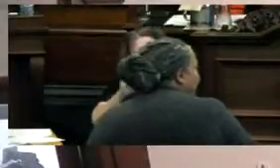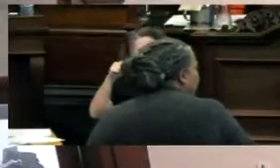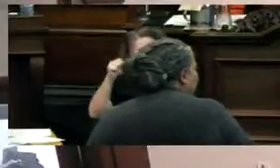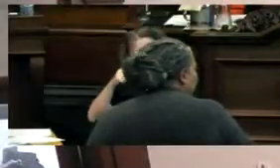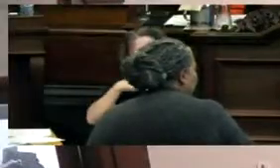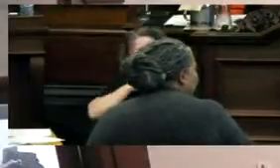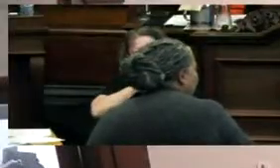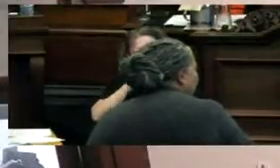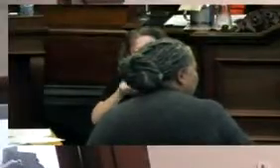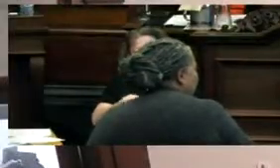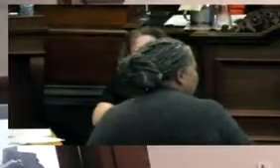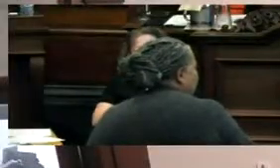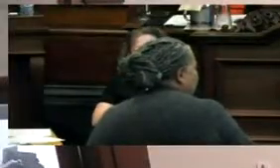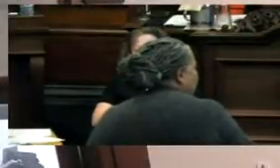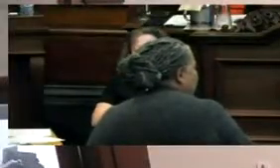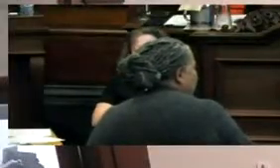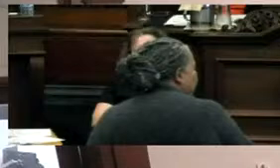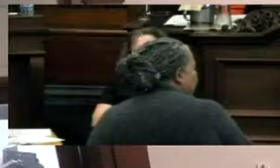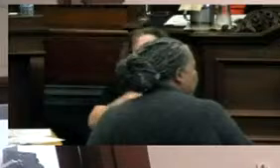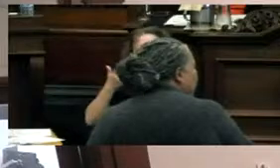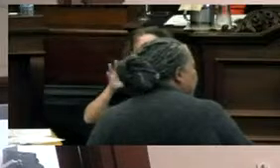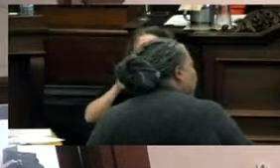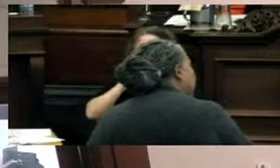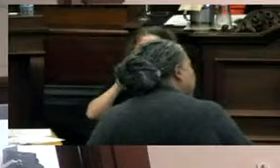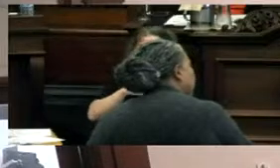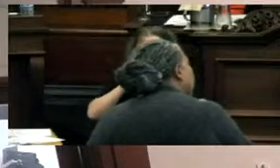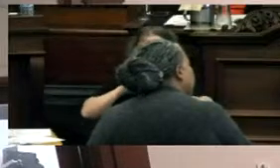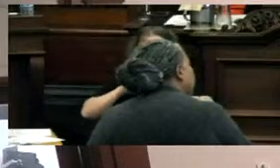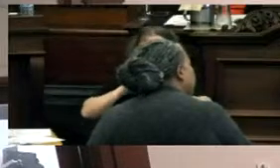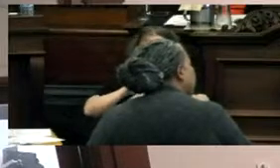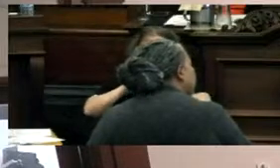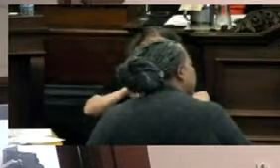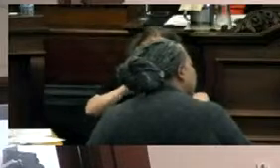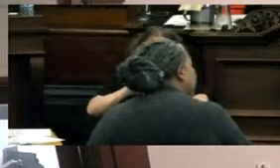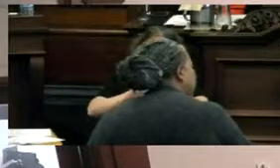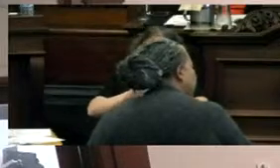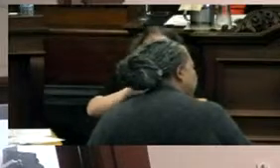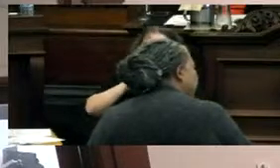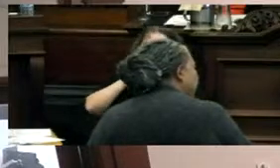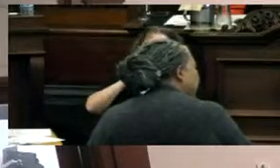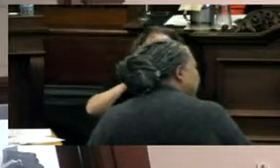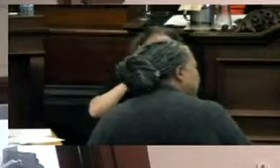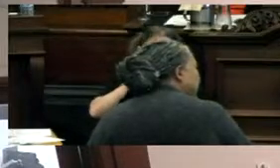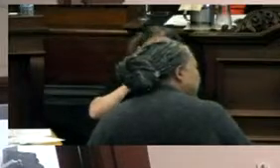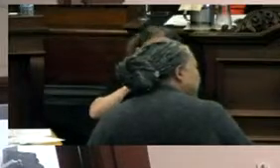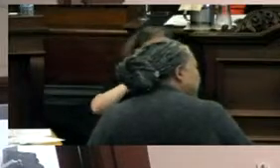you hear me? Yeah, okay. It does, it does. We've had